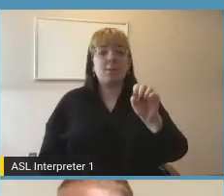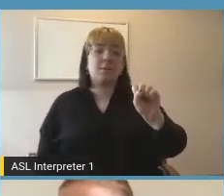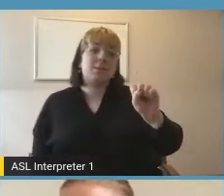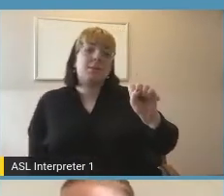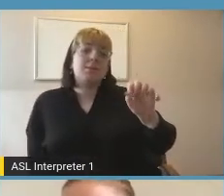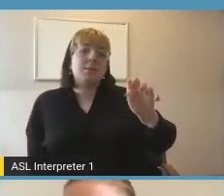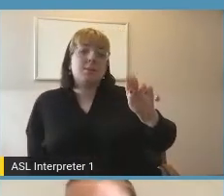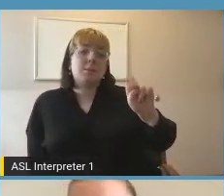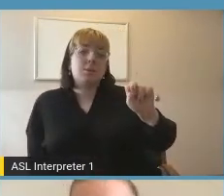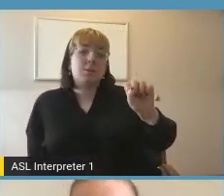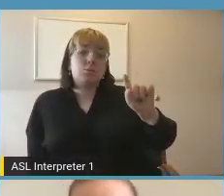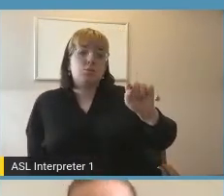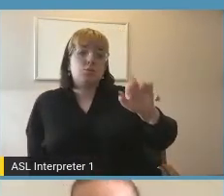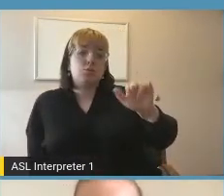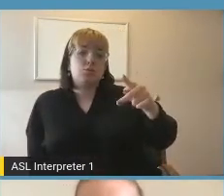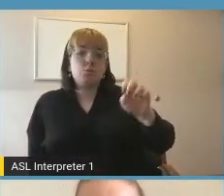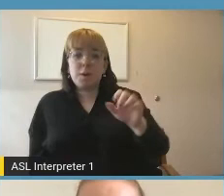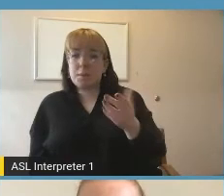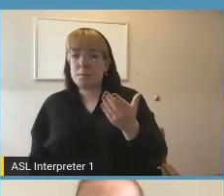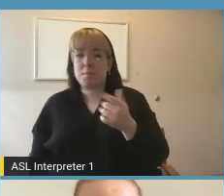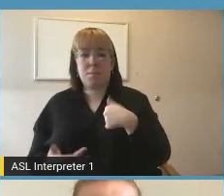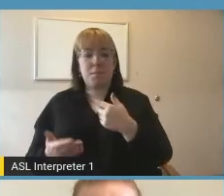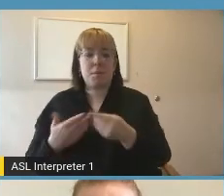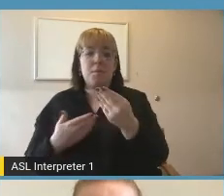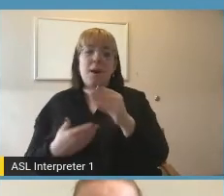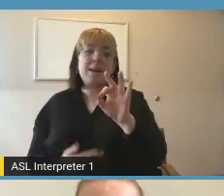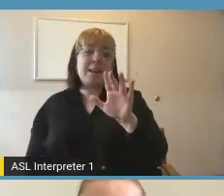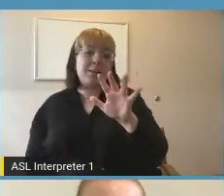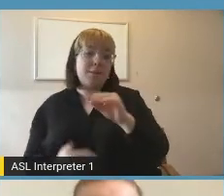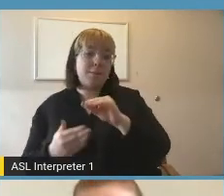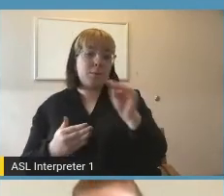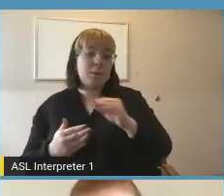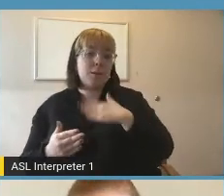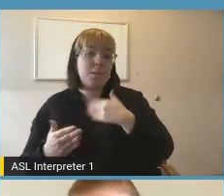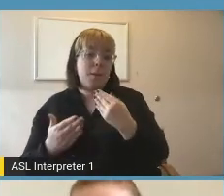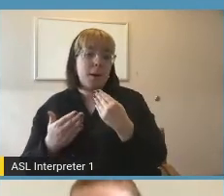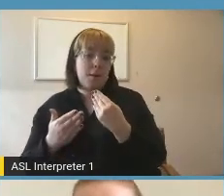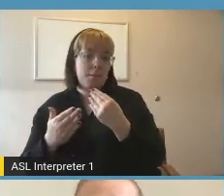95 percent of my music. Epidemic sound is a similar platform, it's $30 a month, again